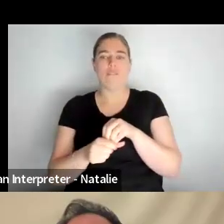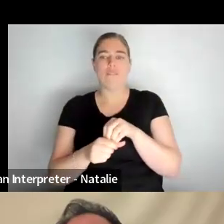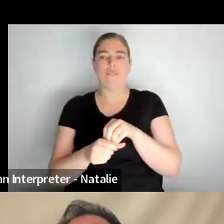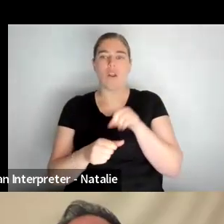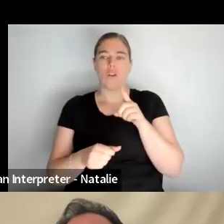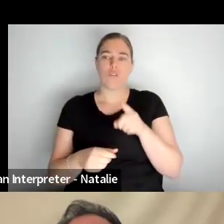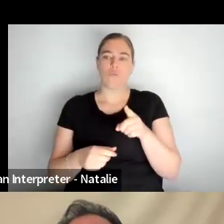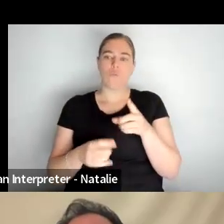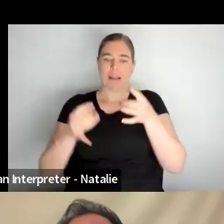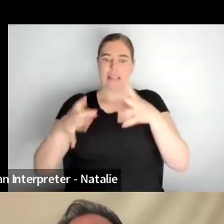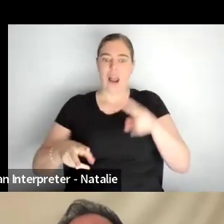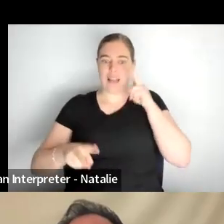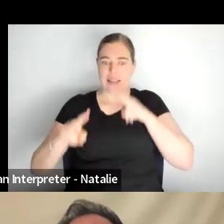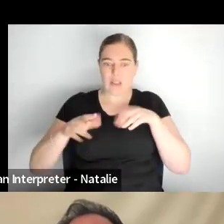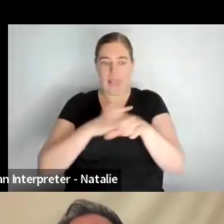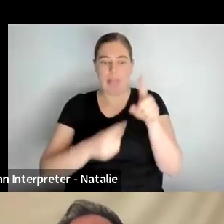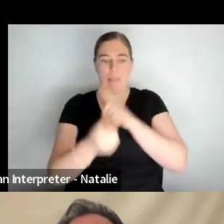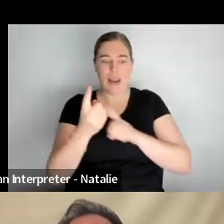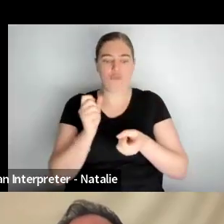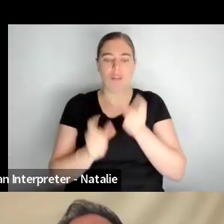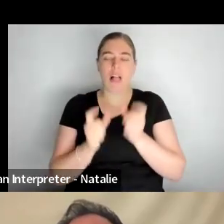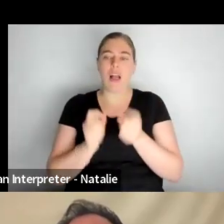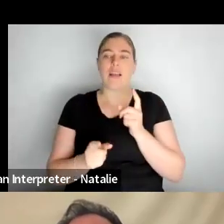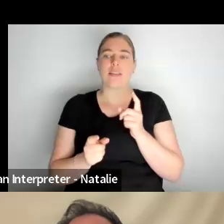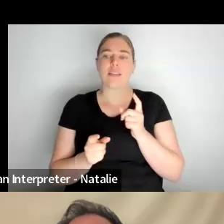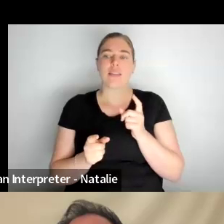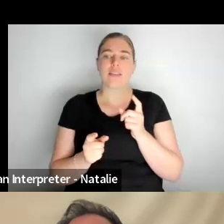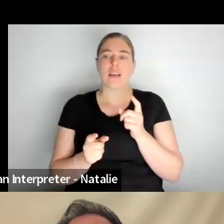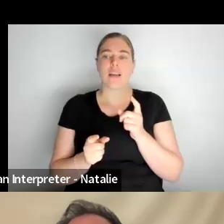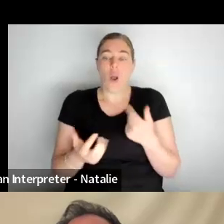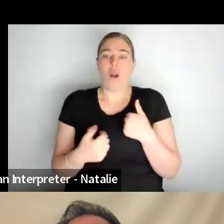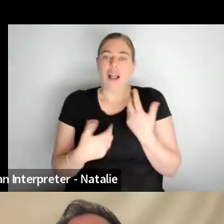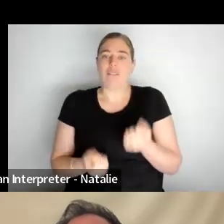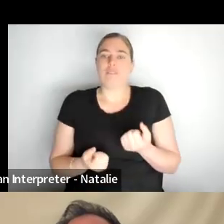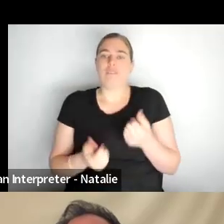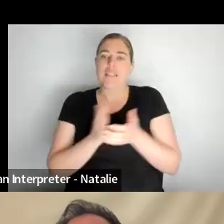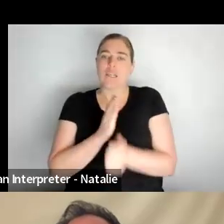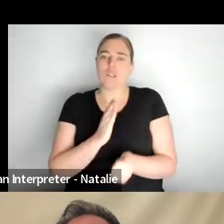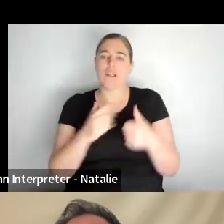assessing and you are in the meeting, you kind of realised that you do have a skill set, you do have